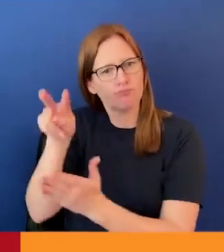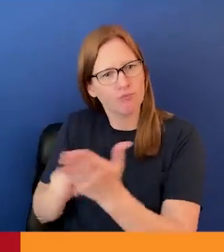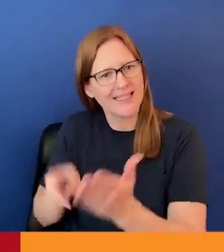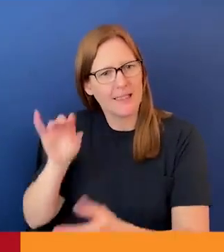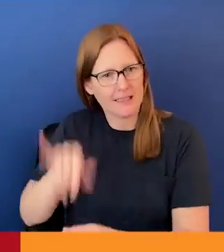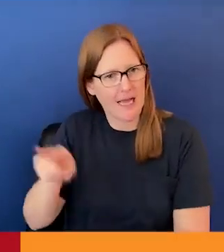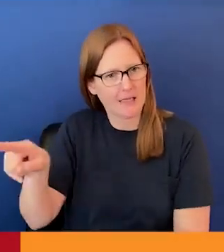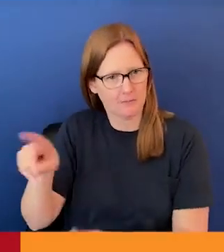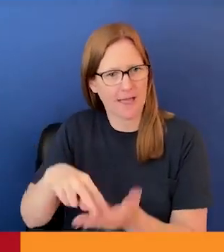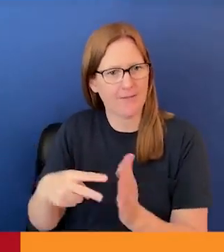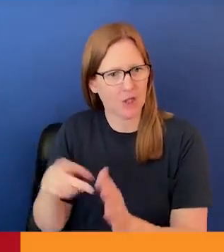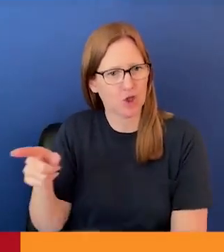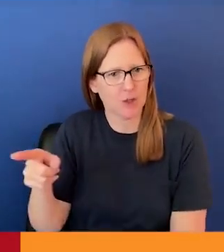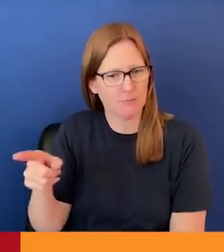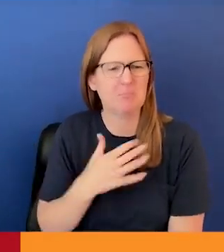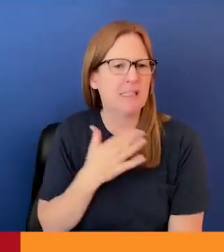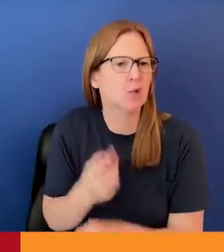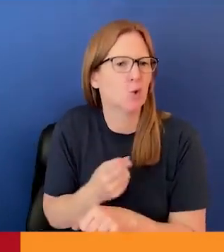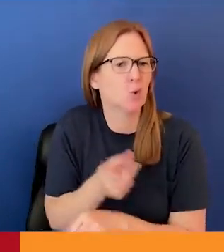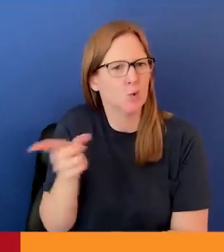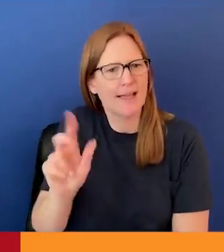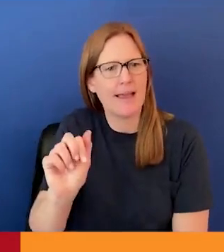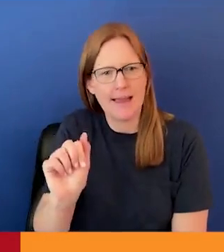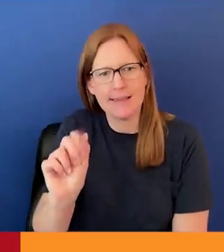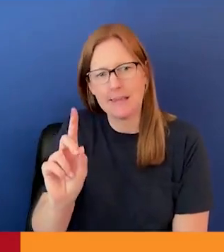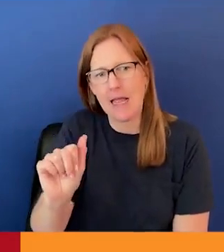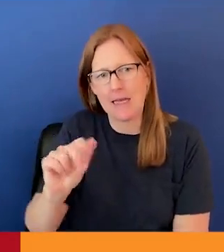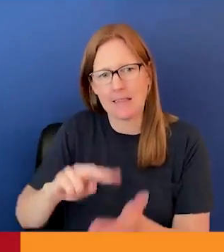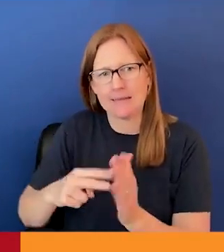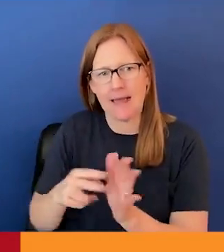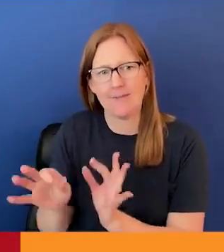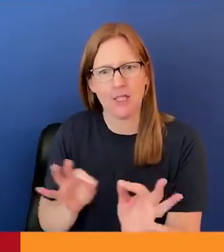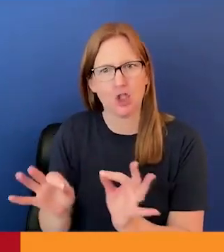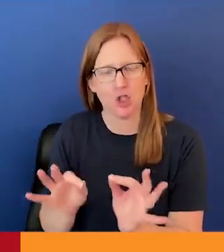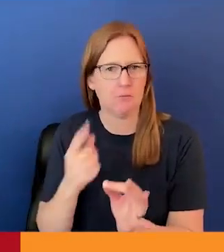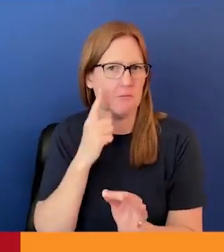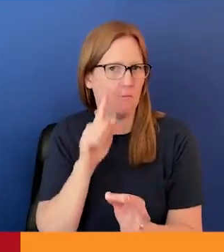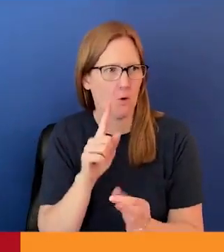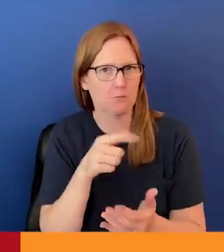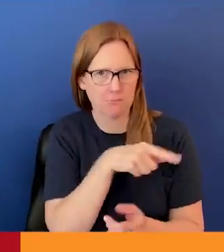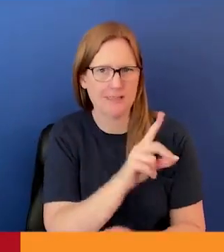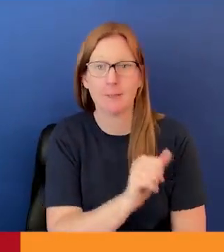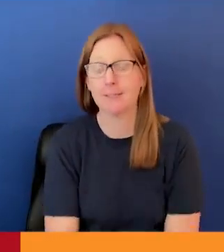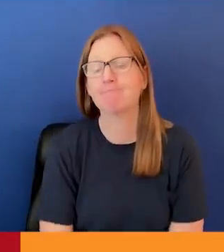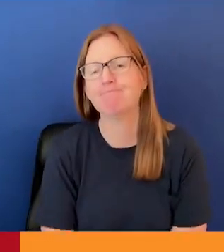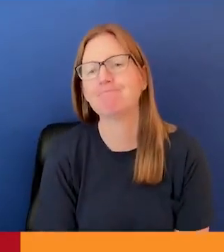or utilize that as a point of reference for defining disability for this prize competition.